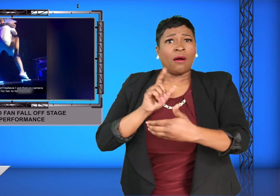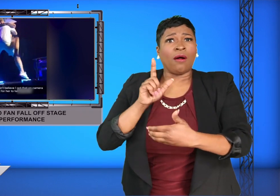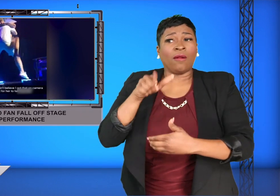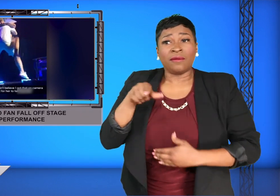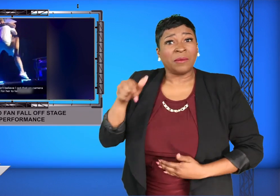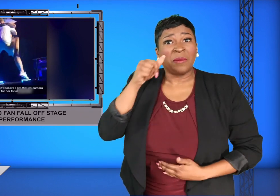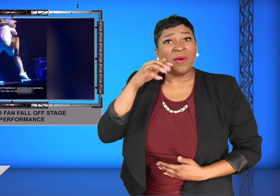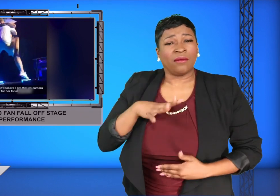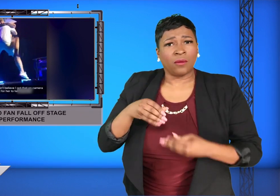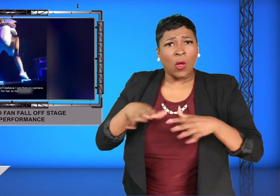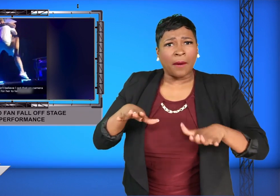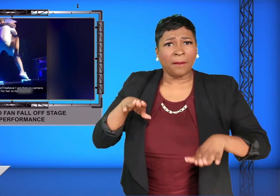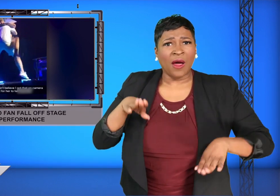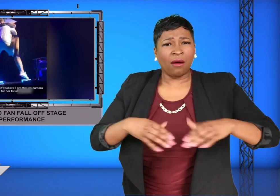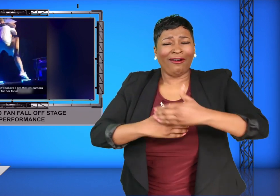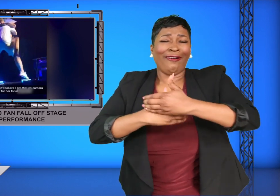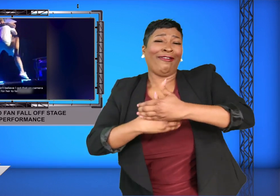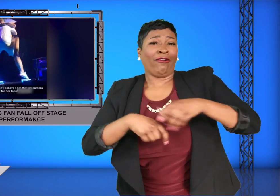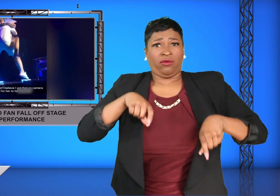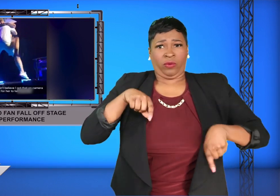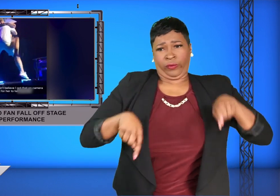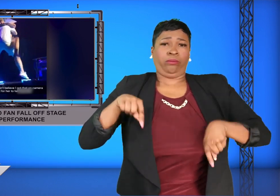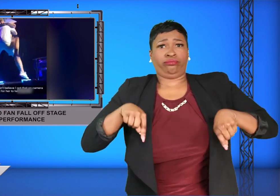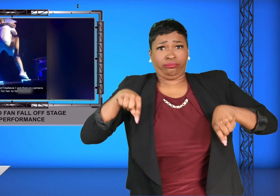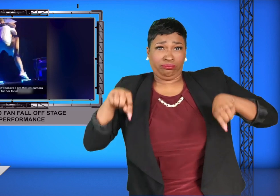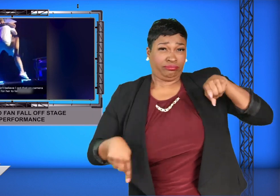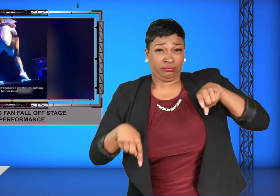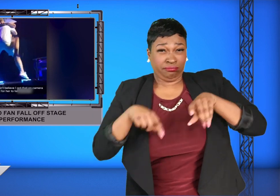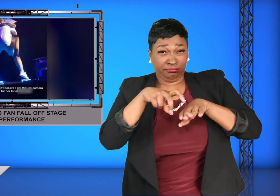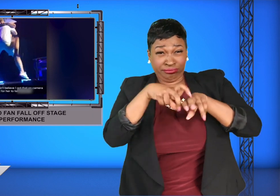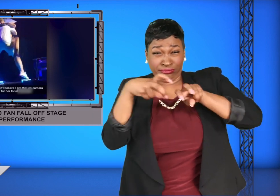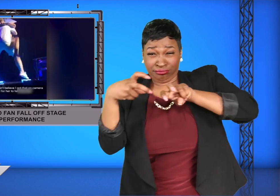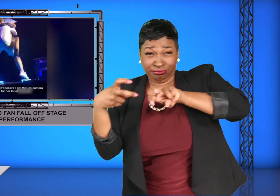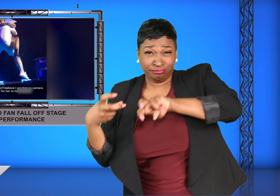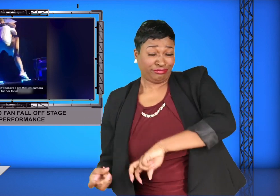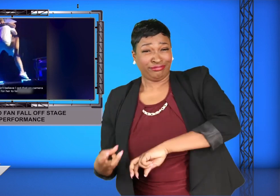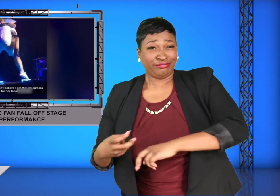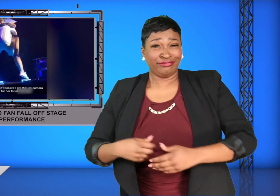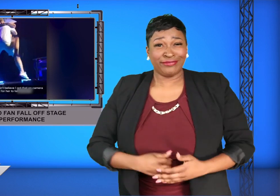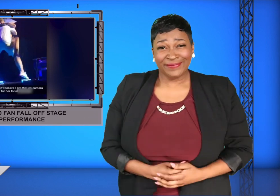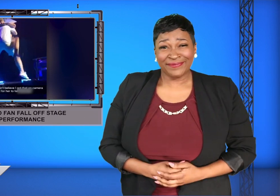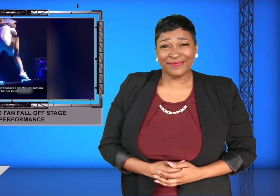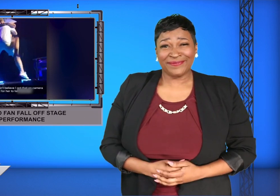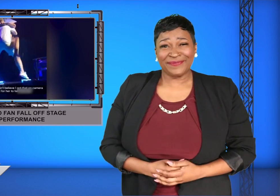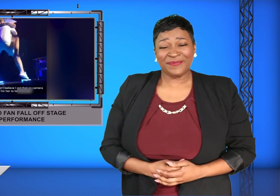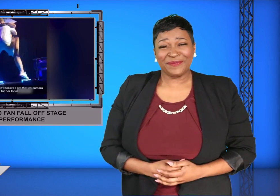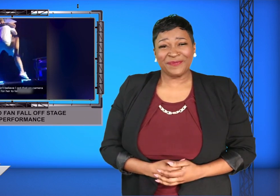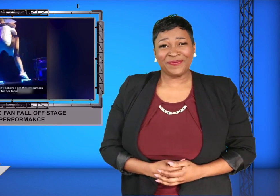Moments later the man loses his balance, stumbles and both he and Gaga come crashing down on the stage.